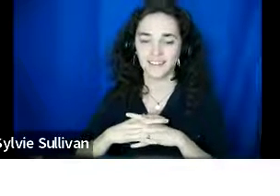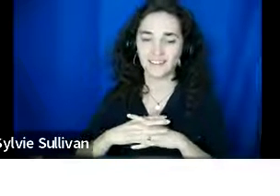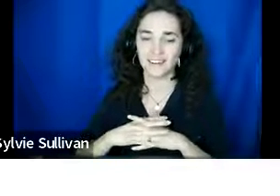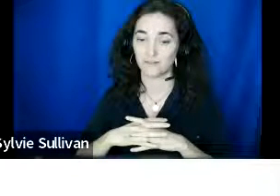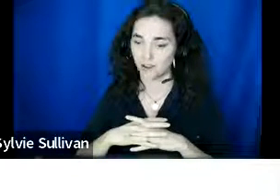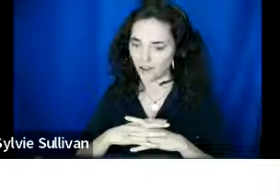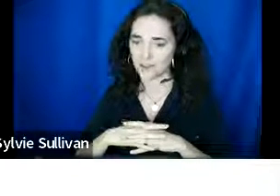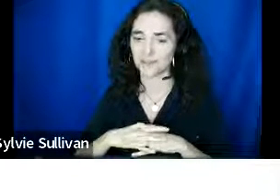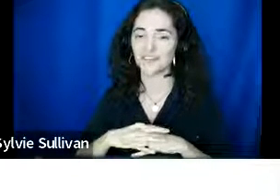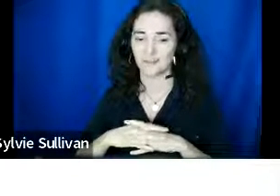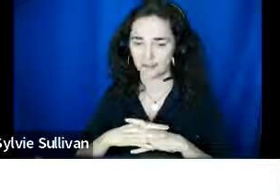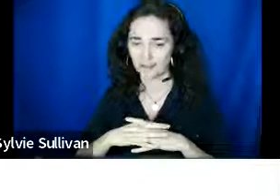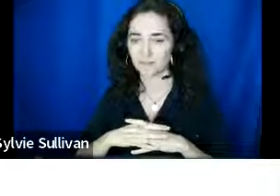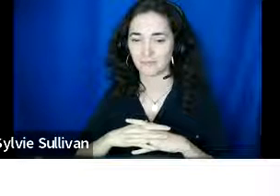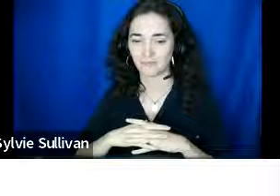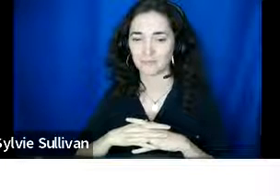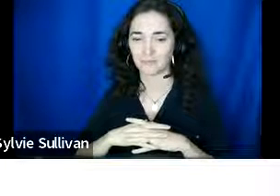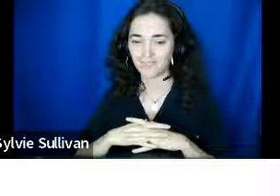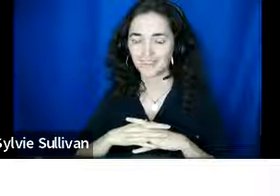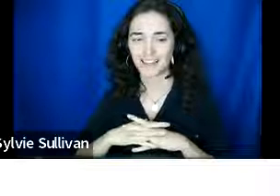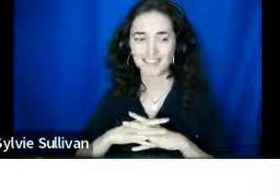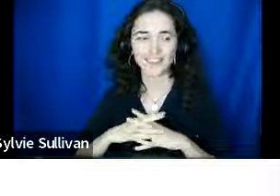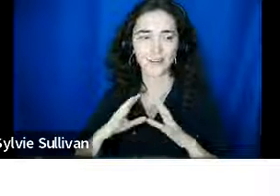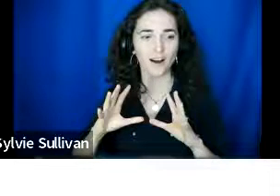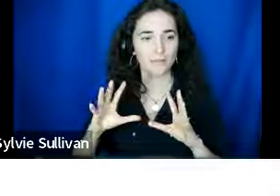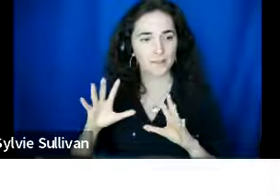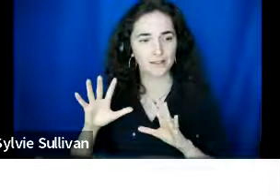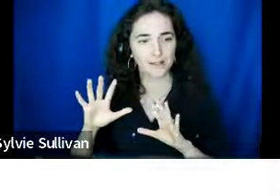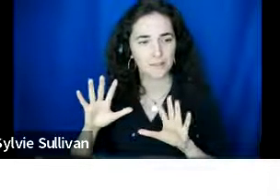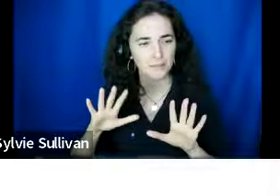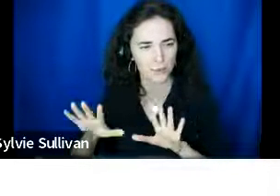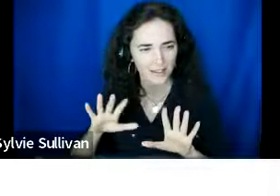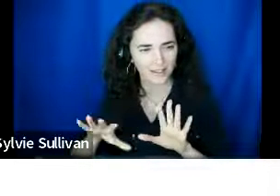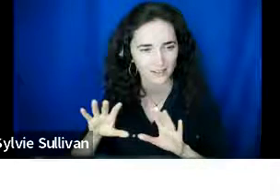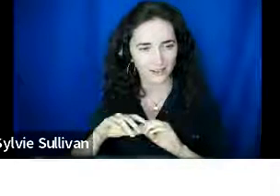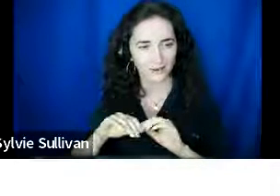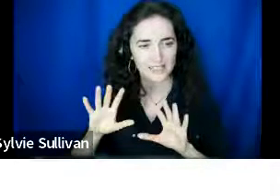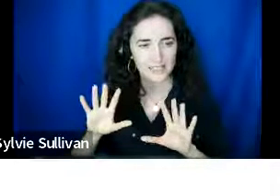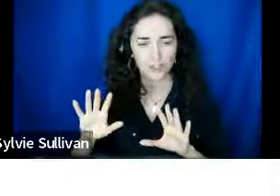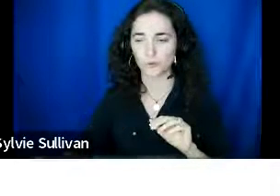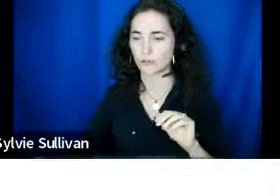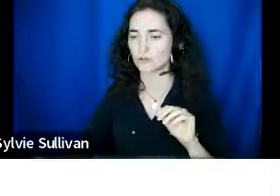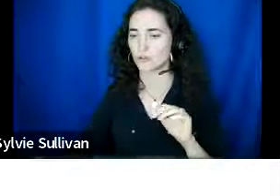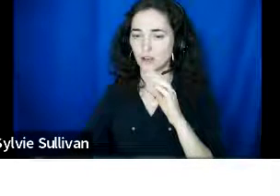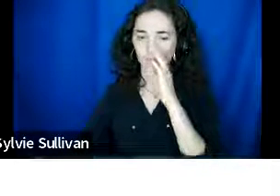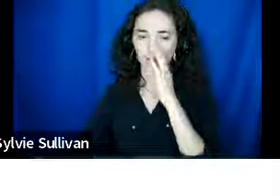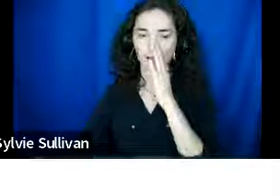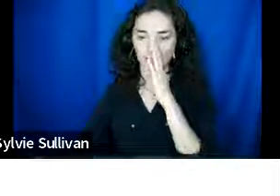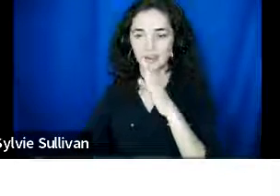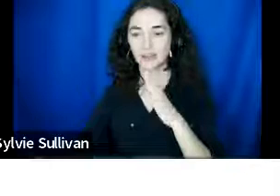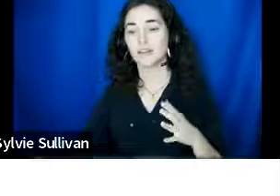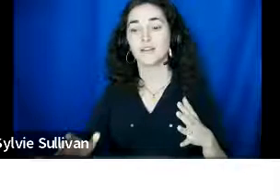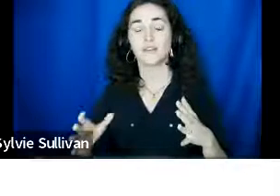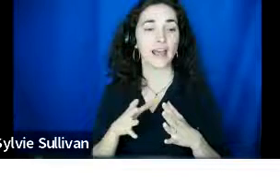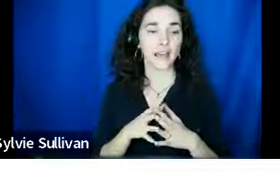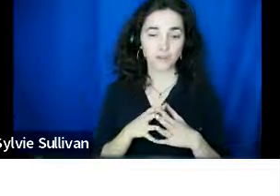500. Okay, I think that you all have probably maybe read or seen some research on the topic.